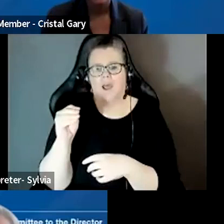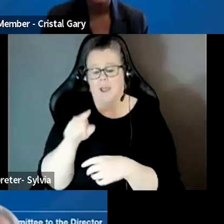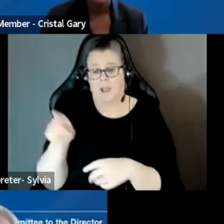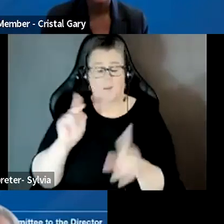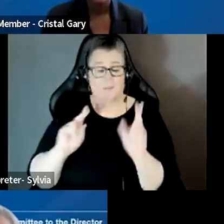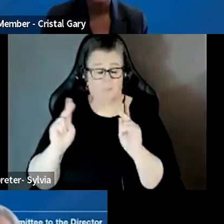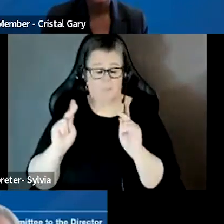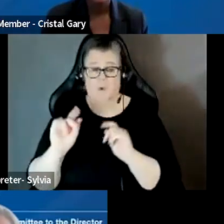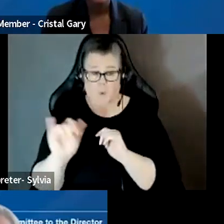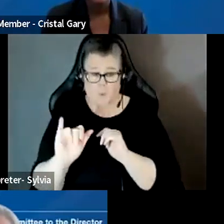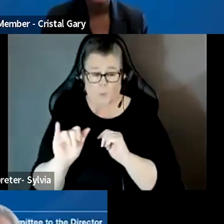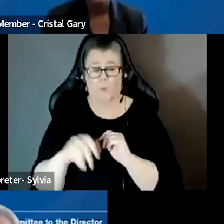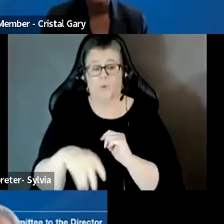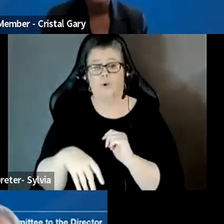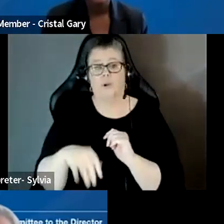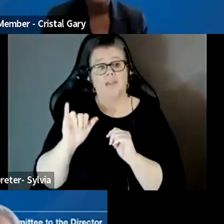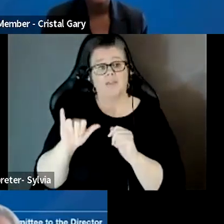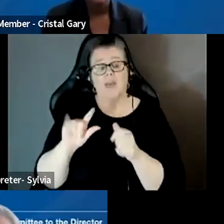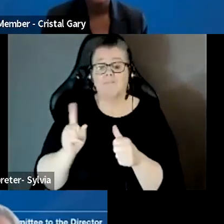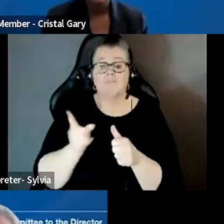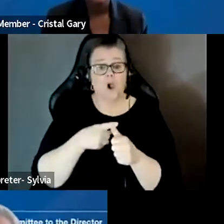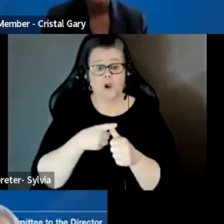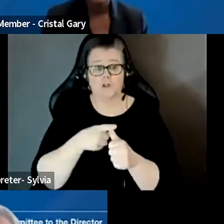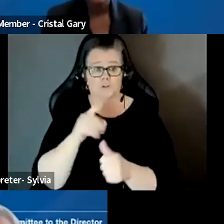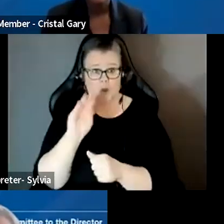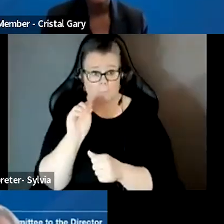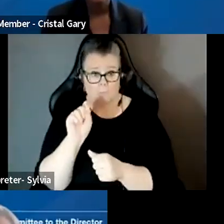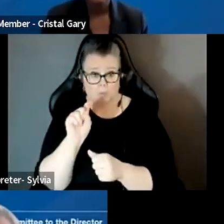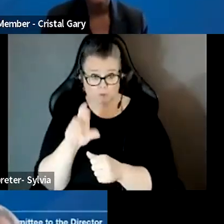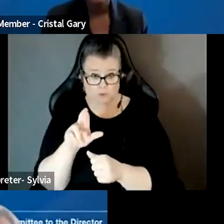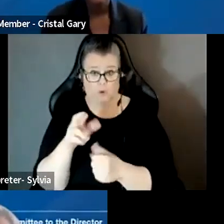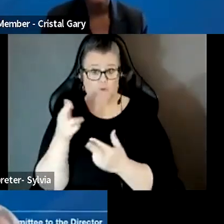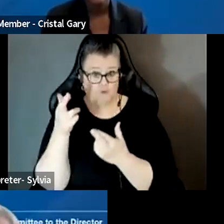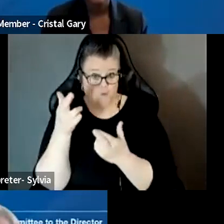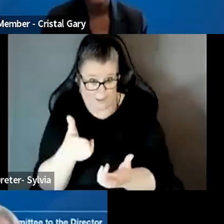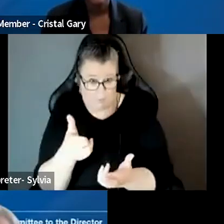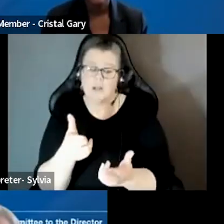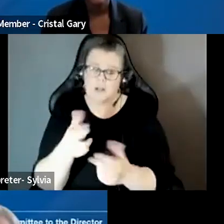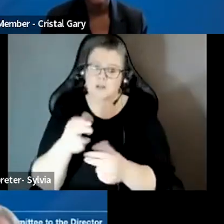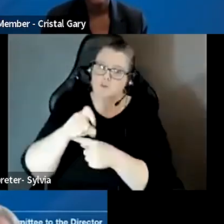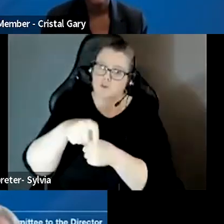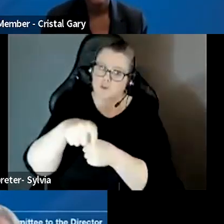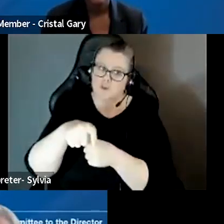So the first booster recommendation is a "should". Right, if you have had a complete primary series